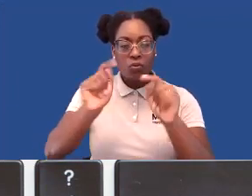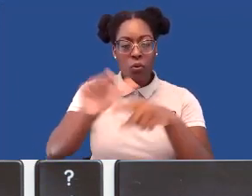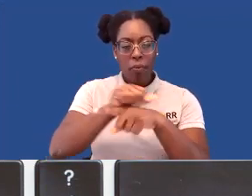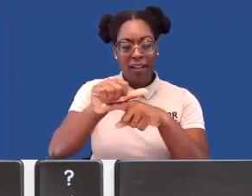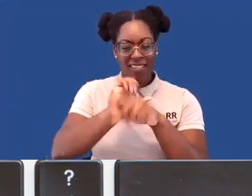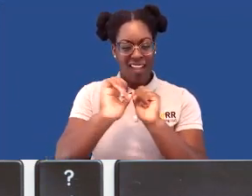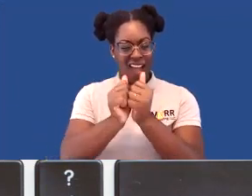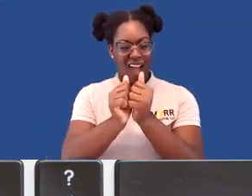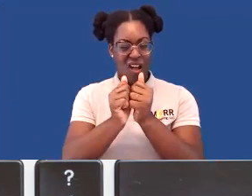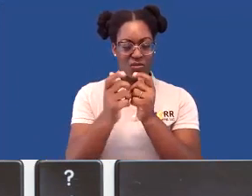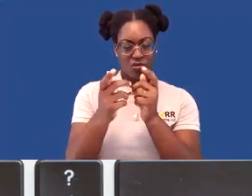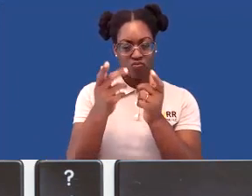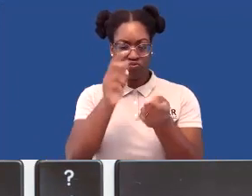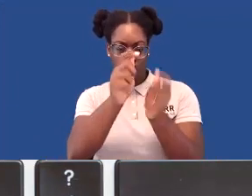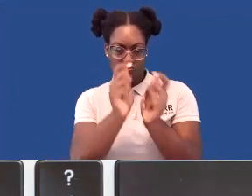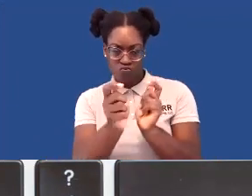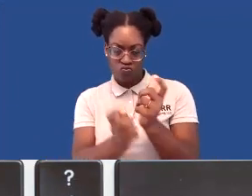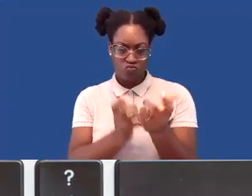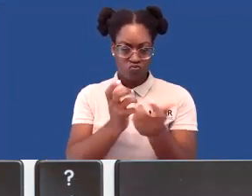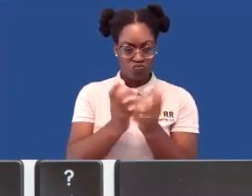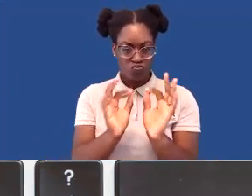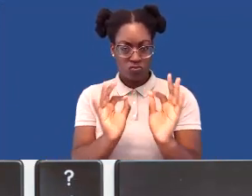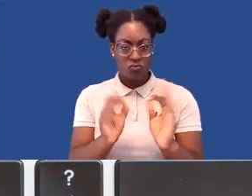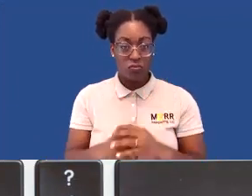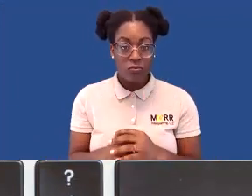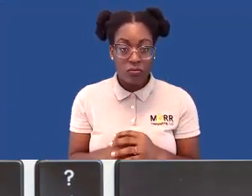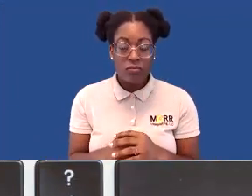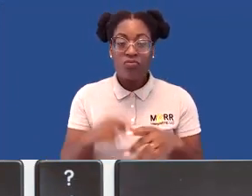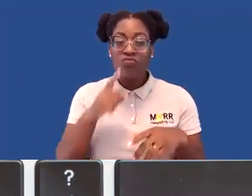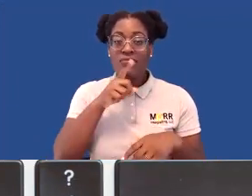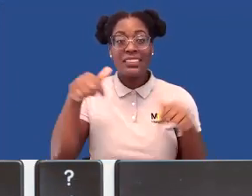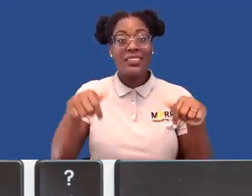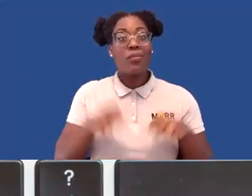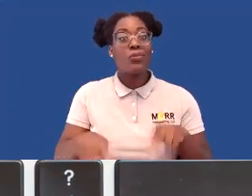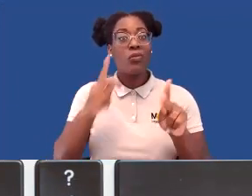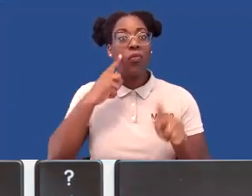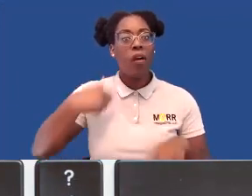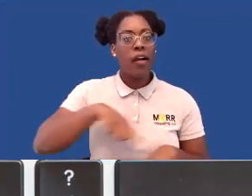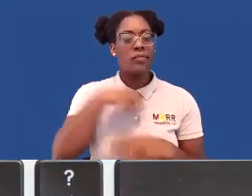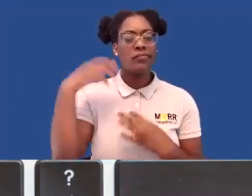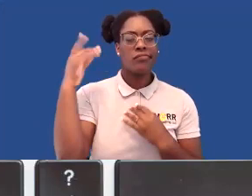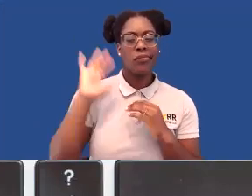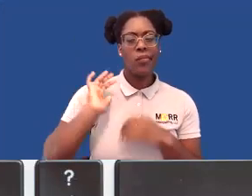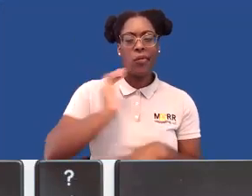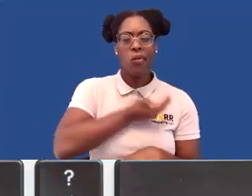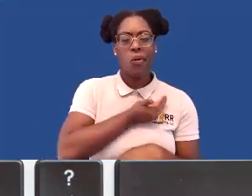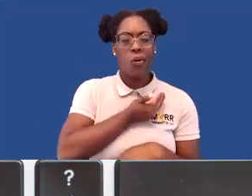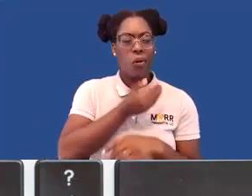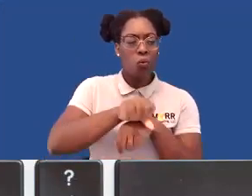and maybe some activities for reflecting on our work rather than thinking about how to replicate what we do in person.